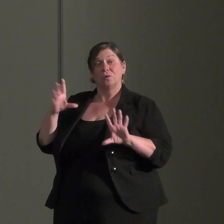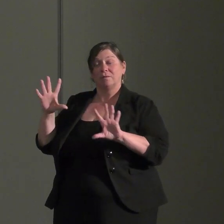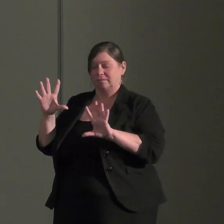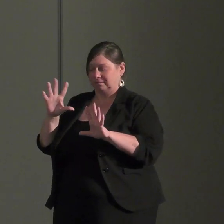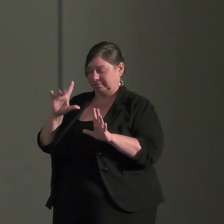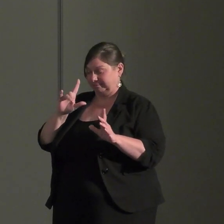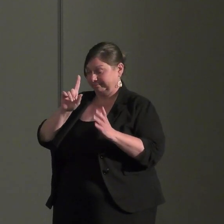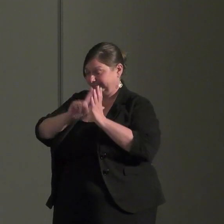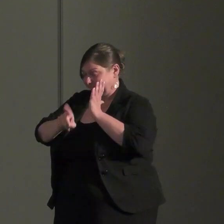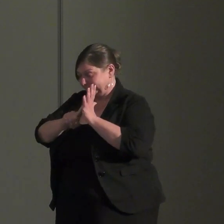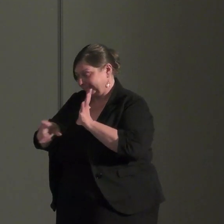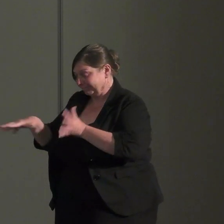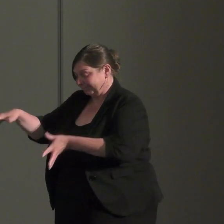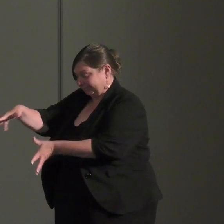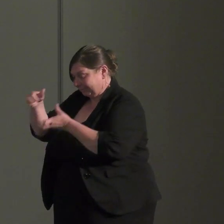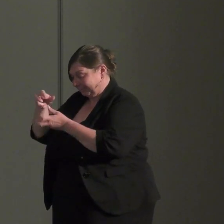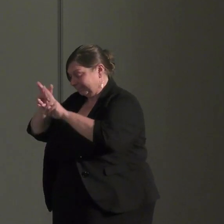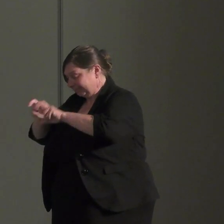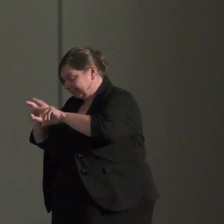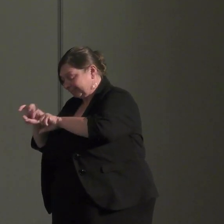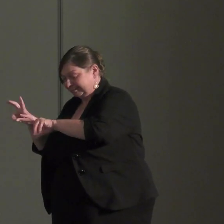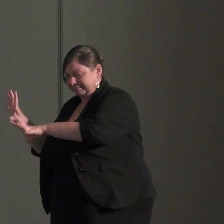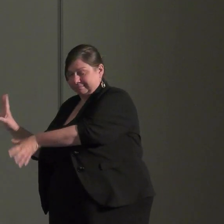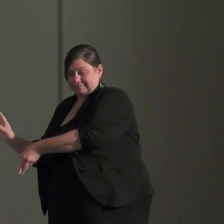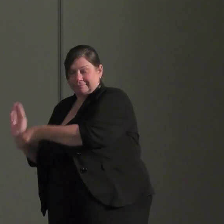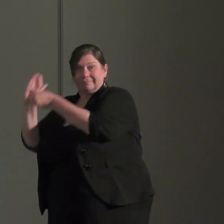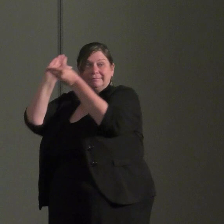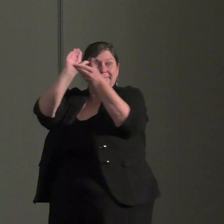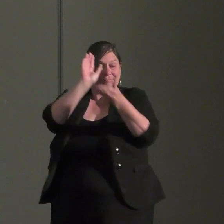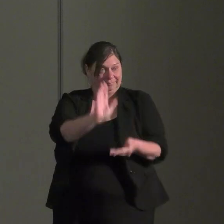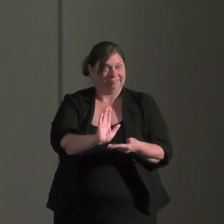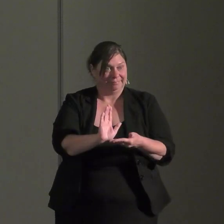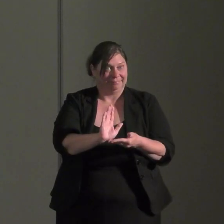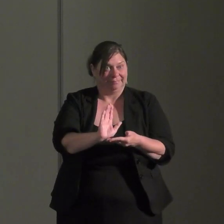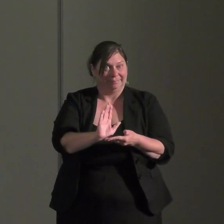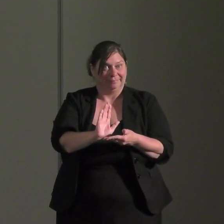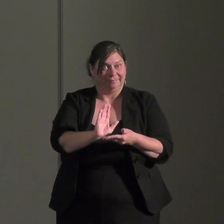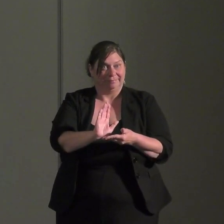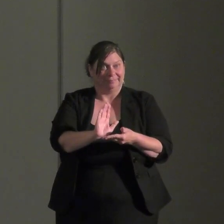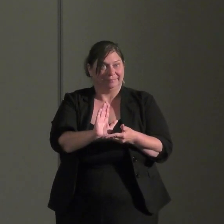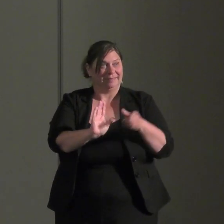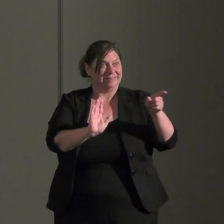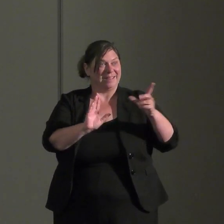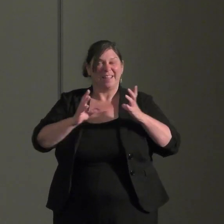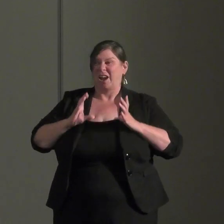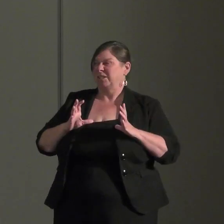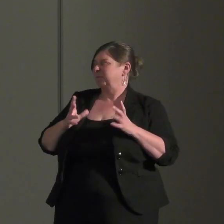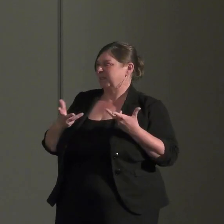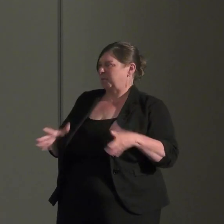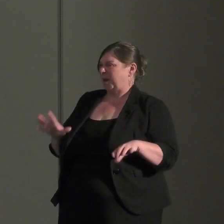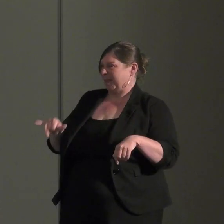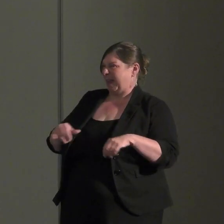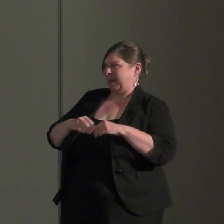of qualified and quantitative data and not what the customer wanted or they thought they wanted.